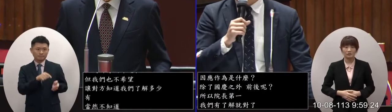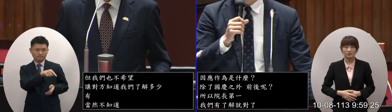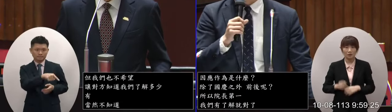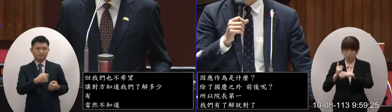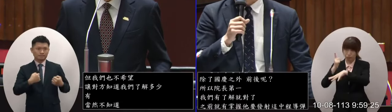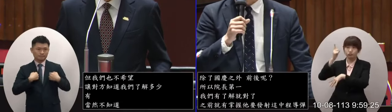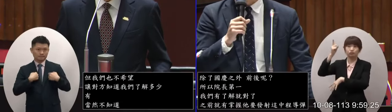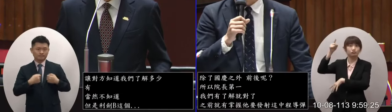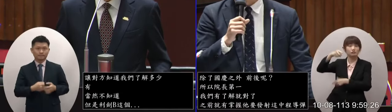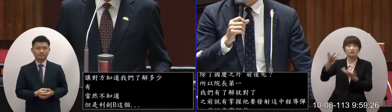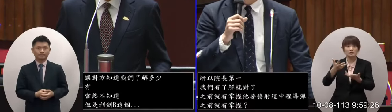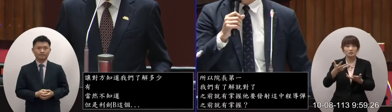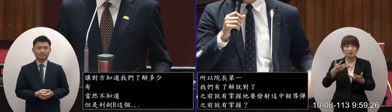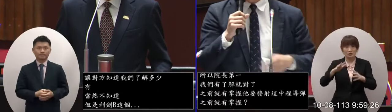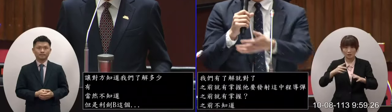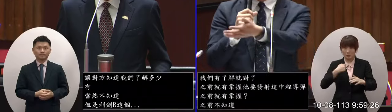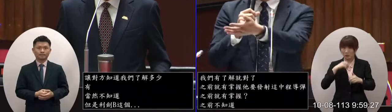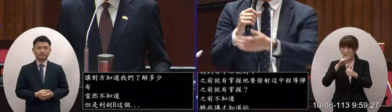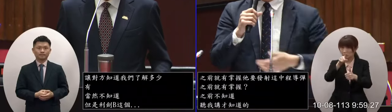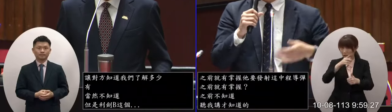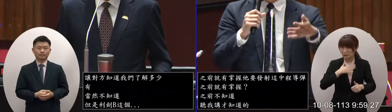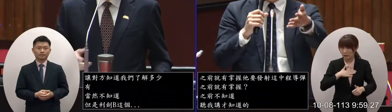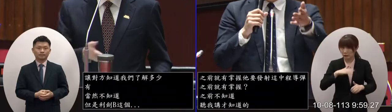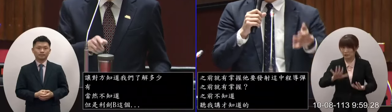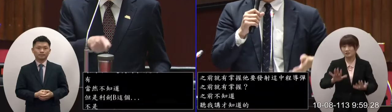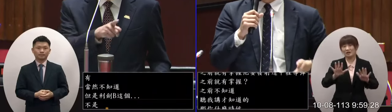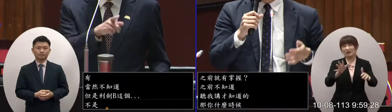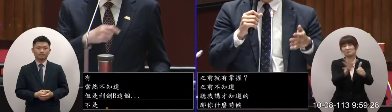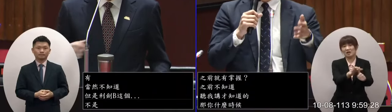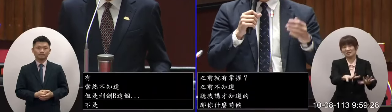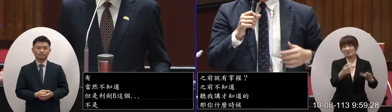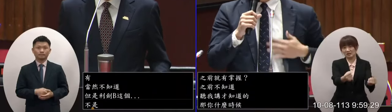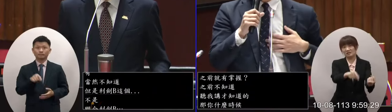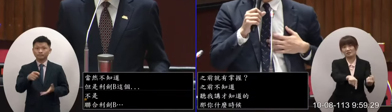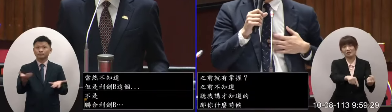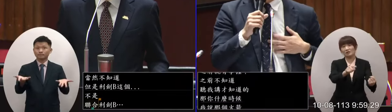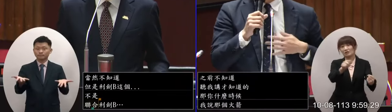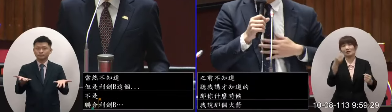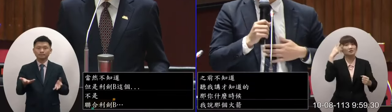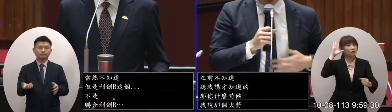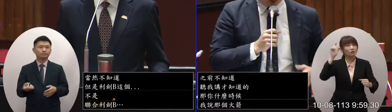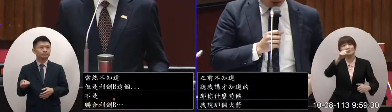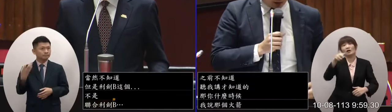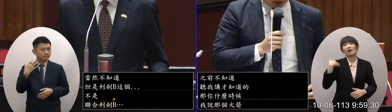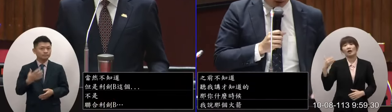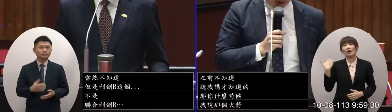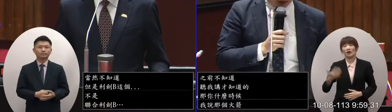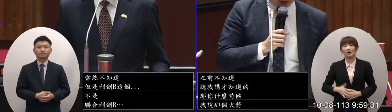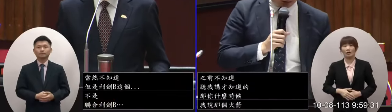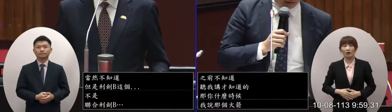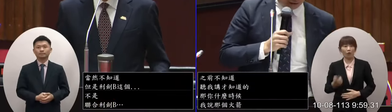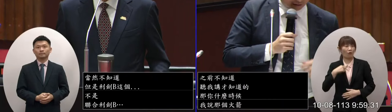was launched, just listen to me and you will know because you are tied here and you are all around. There is someone who listens to me. I am really honored